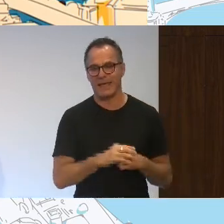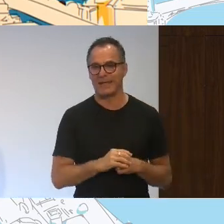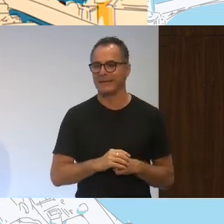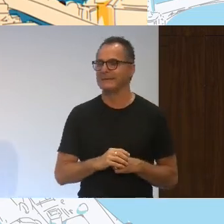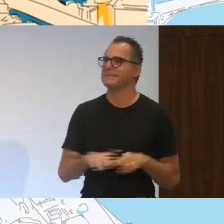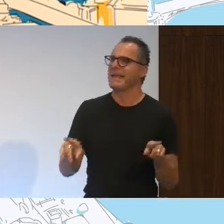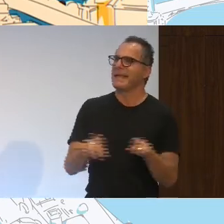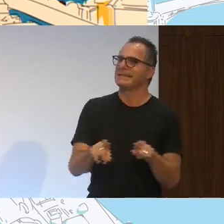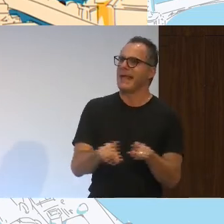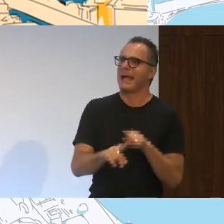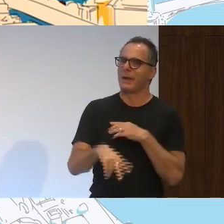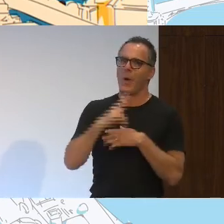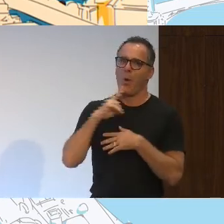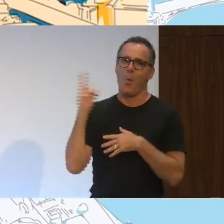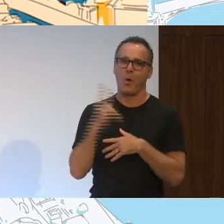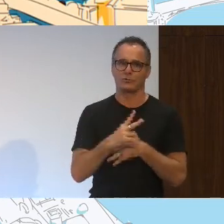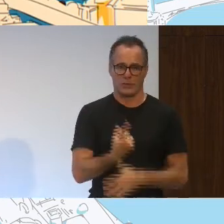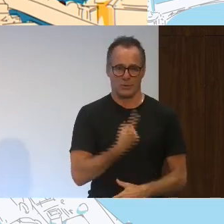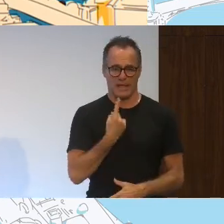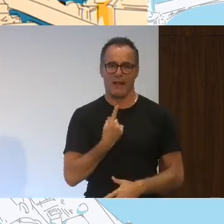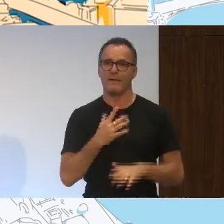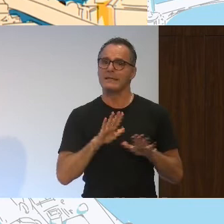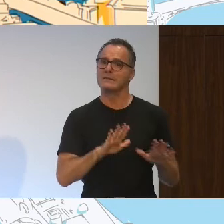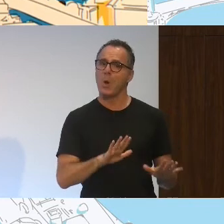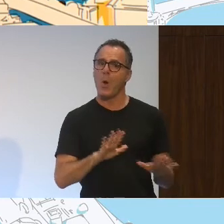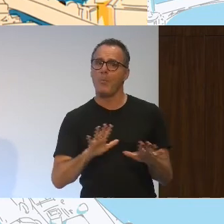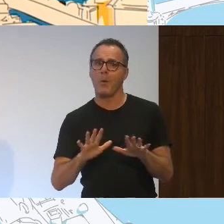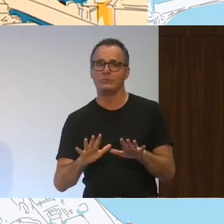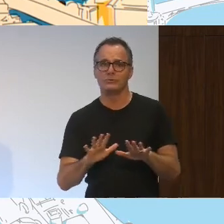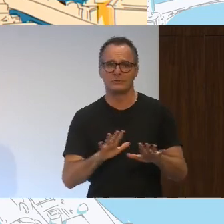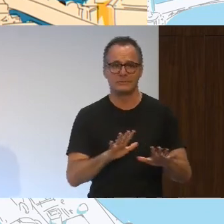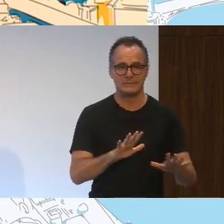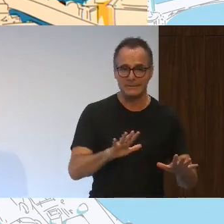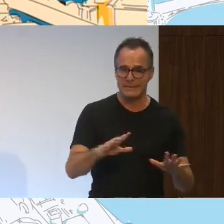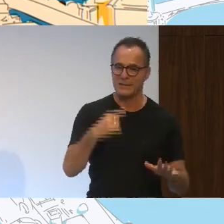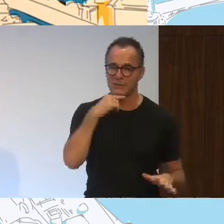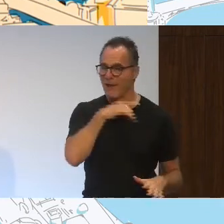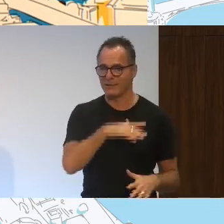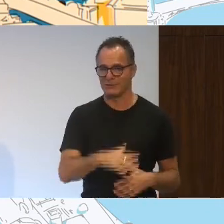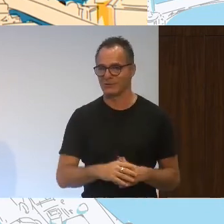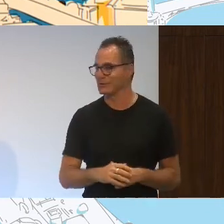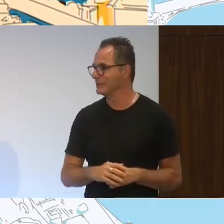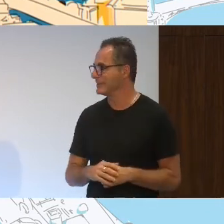It's like watching yourself in slow motion and thinking that's very strange. And always still got about ten,